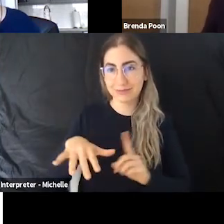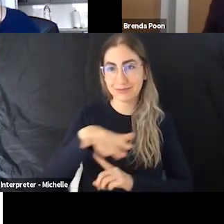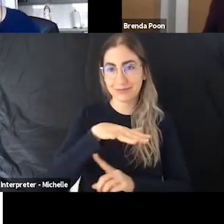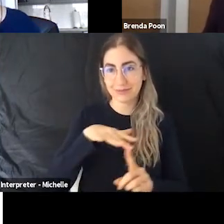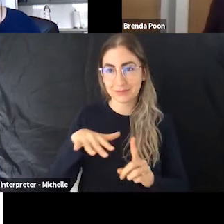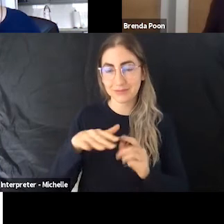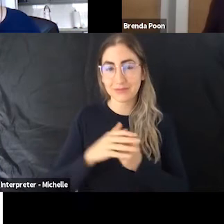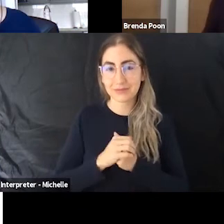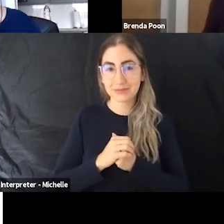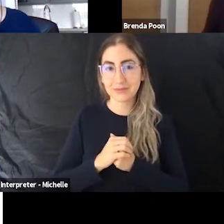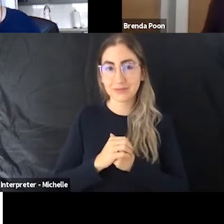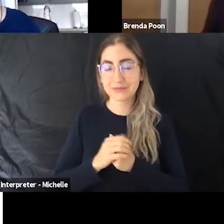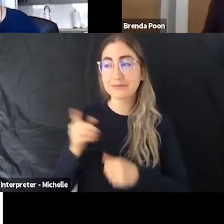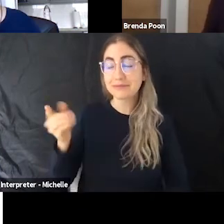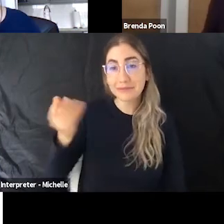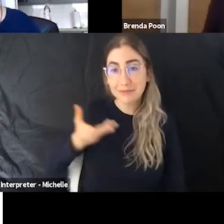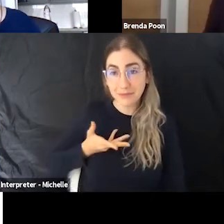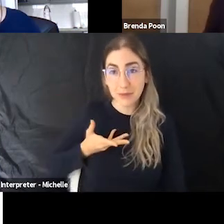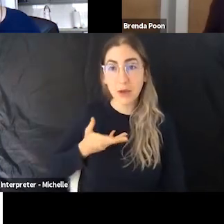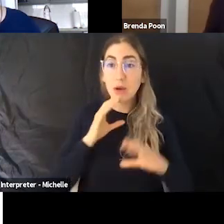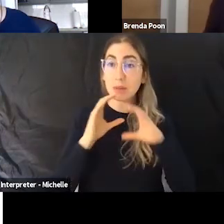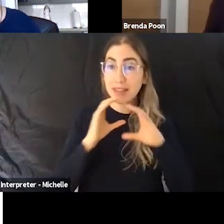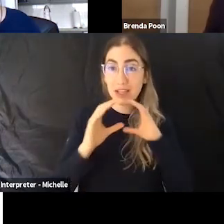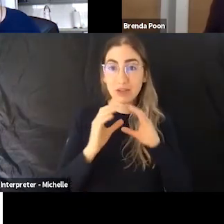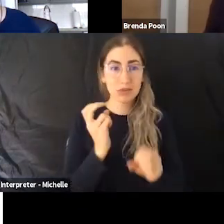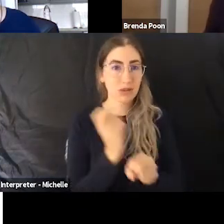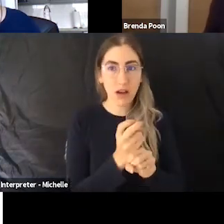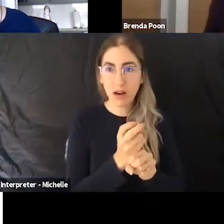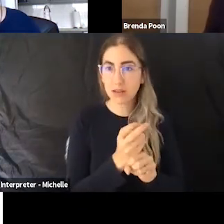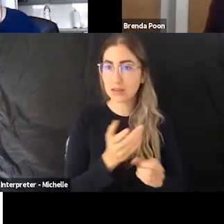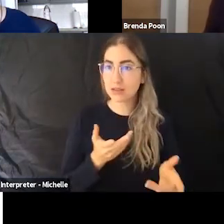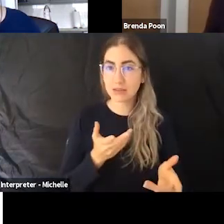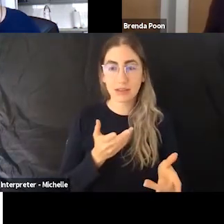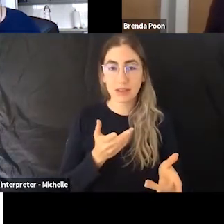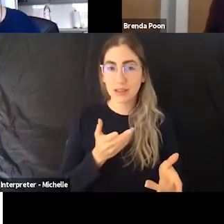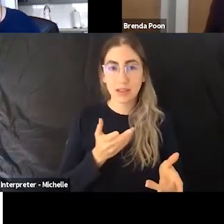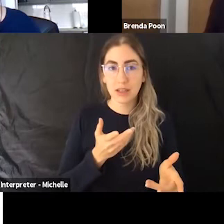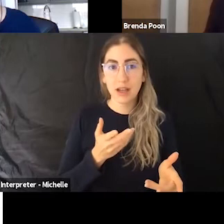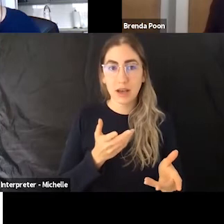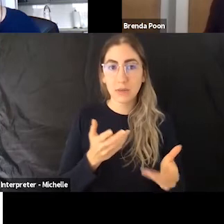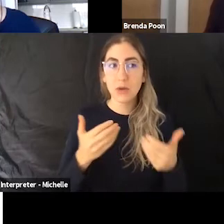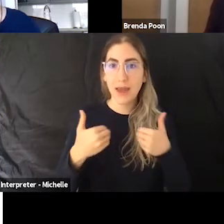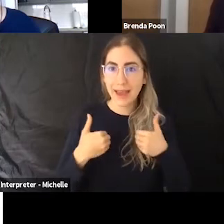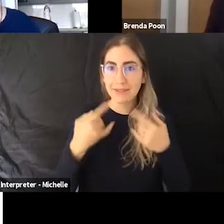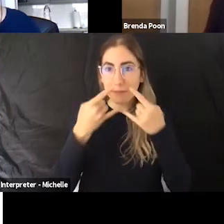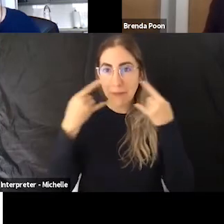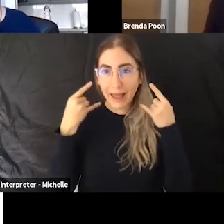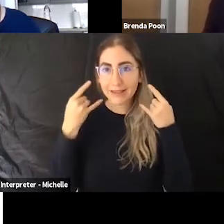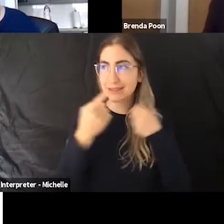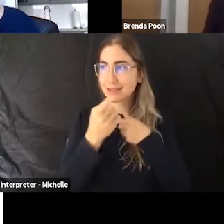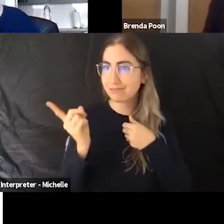AND FINALLY,